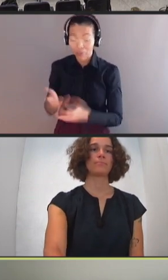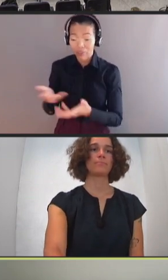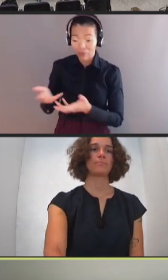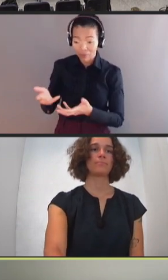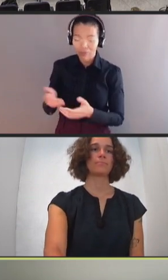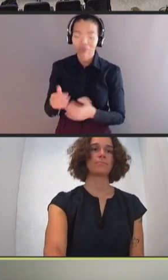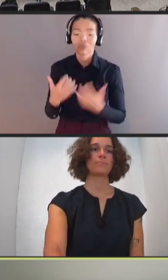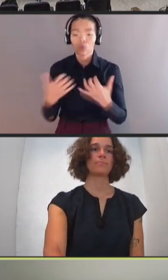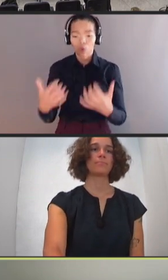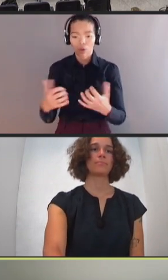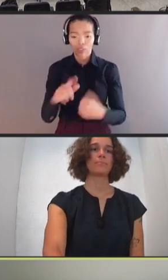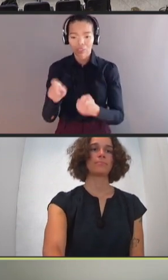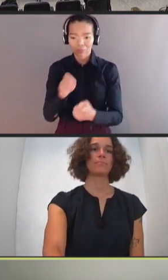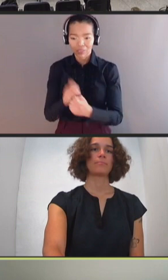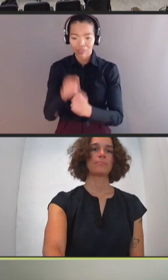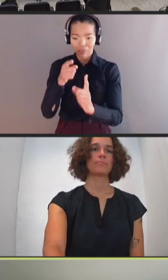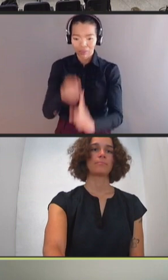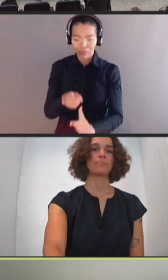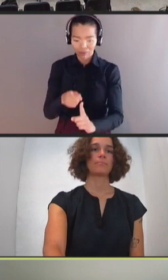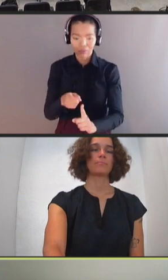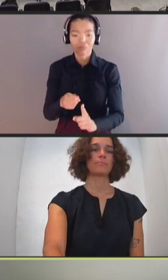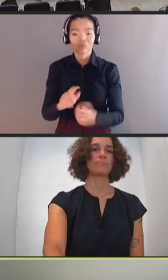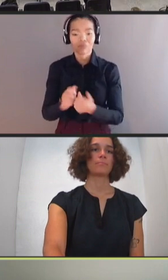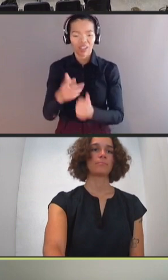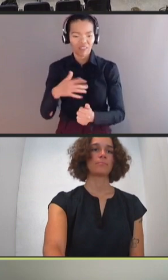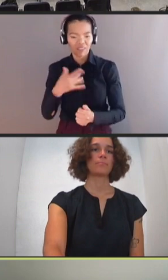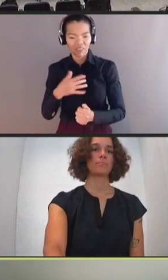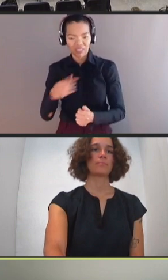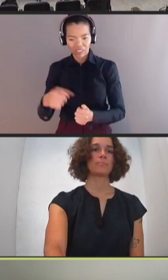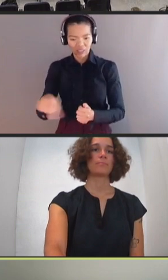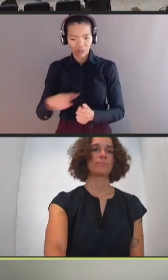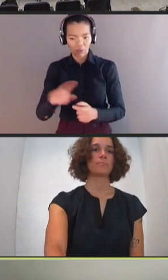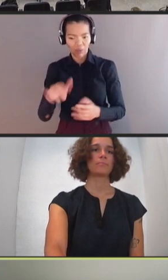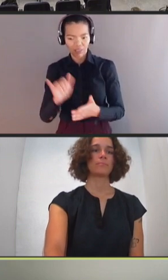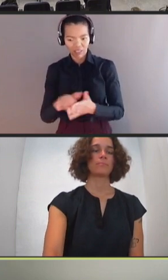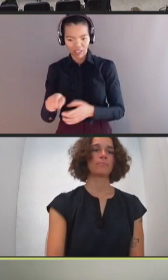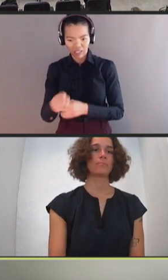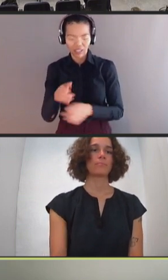specific pulse surveys currently in the field to help us learn more about the demographics